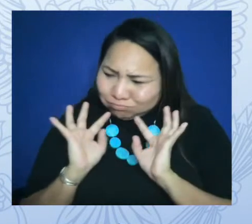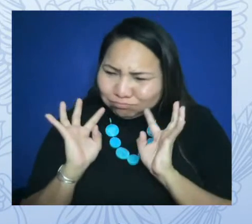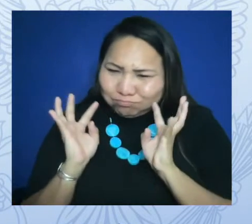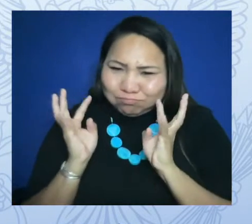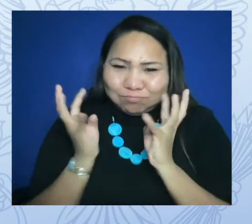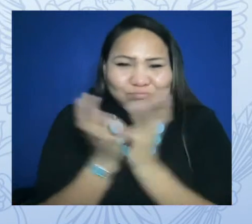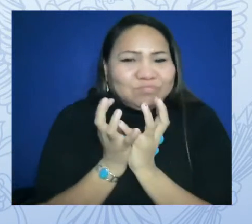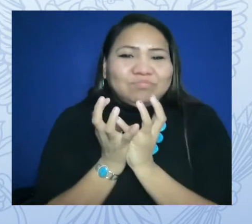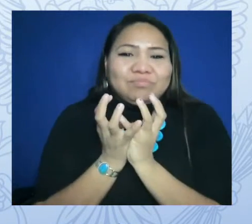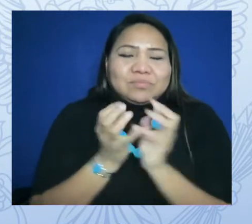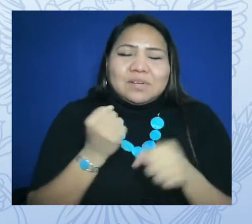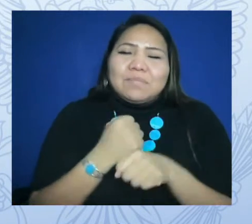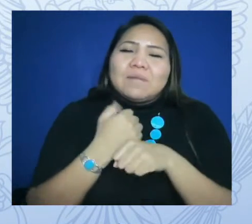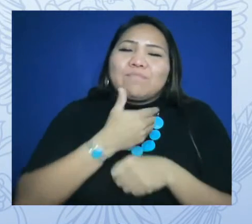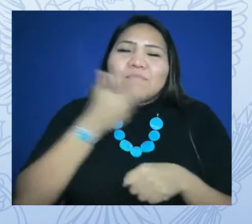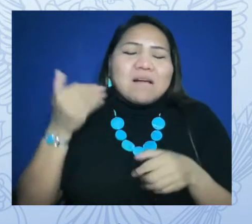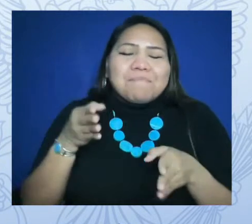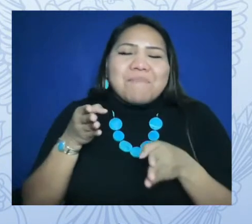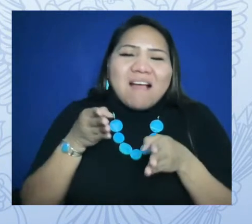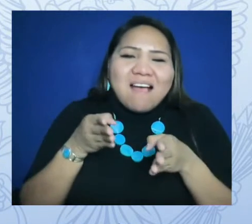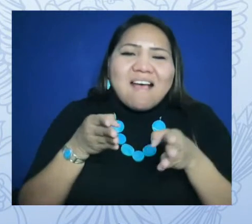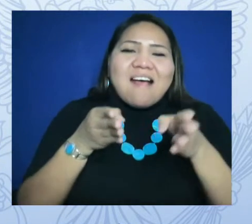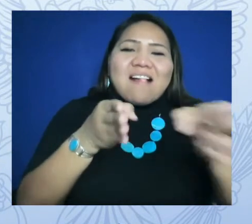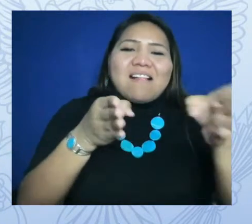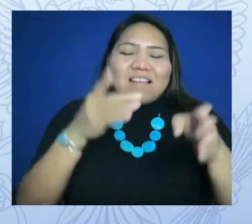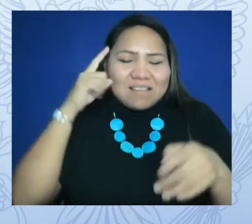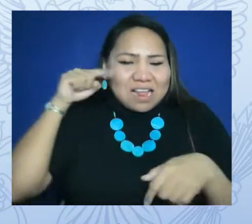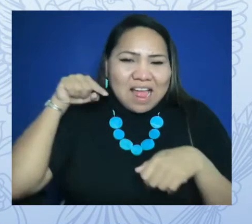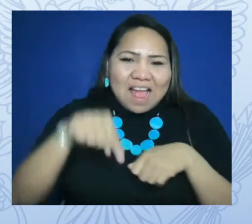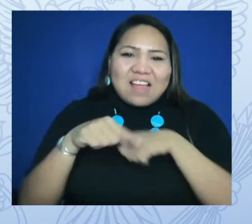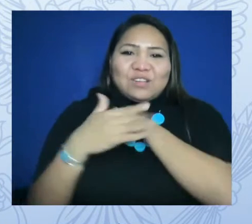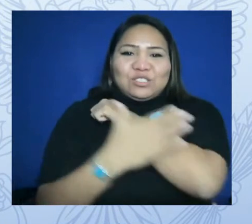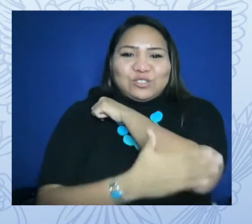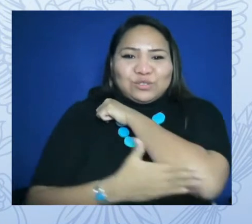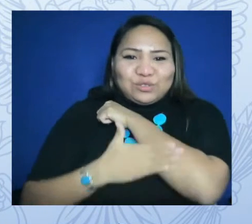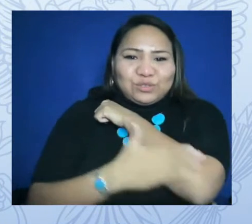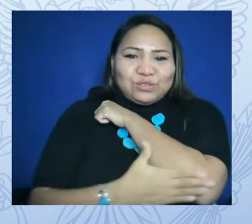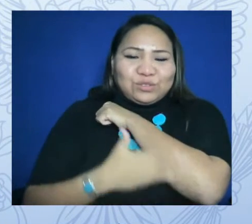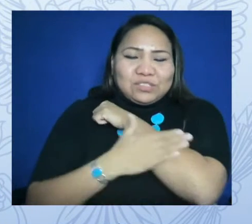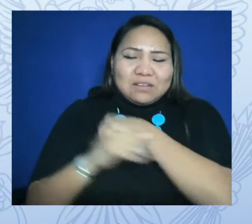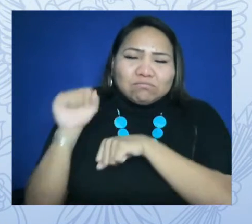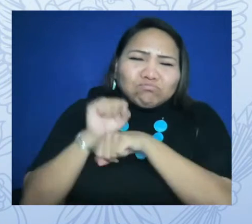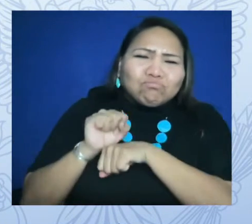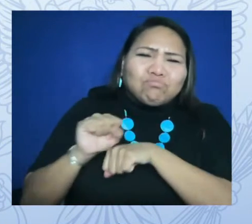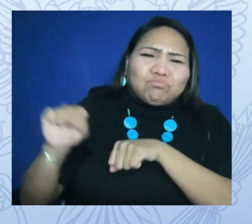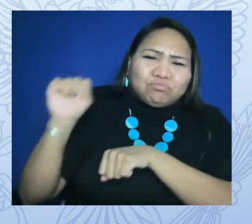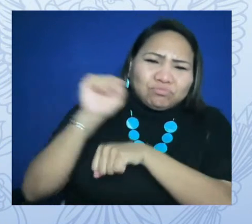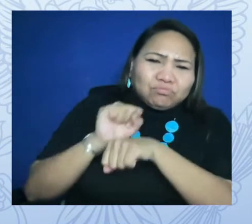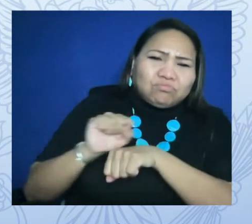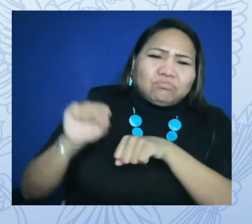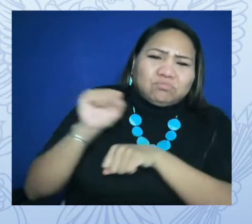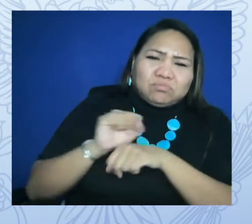Working tirelessly for the communities that you love. And I see that spirit in you too.